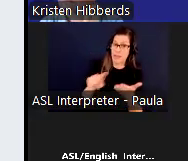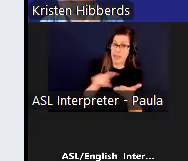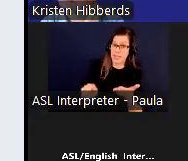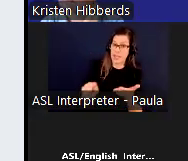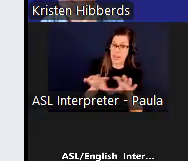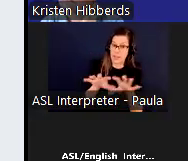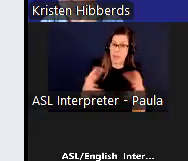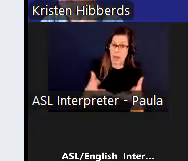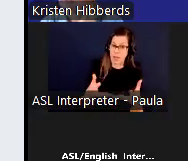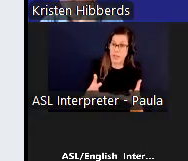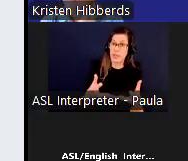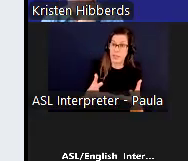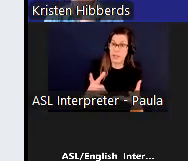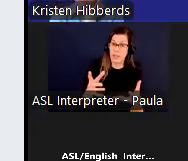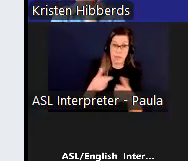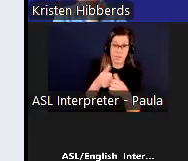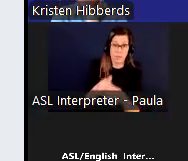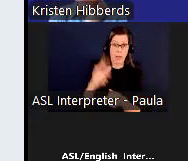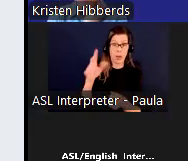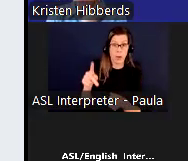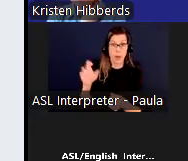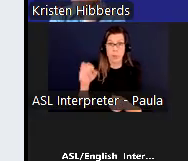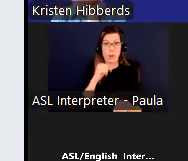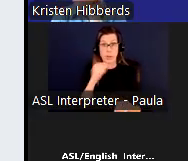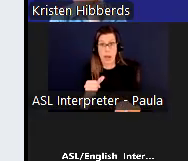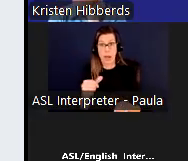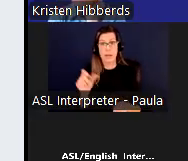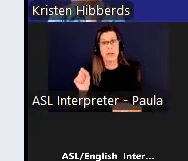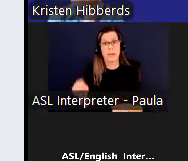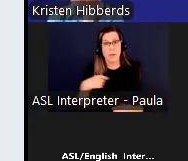So, you know, I don't know. Anyway, we can work on that, though. Thank you. Yeah.